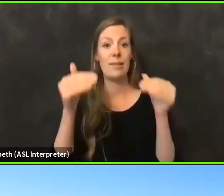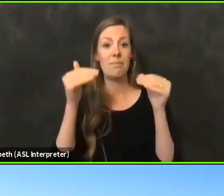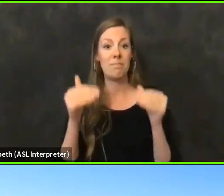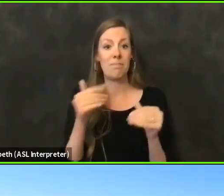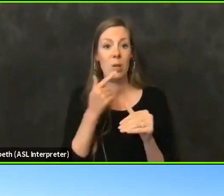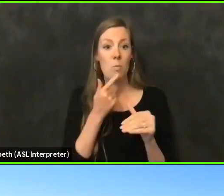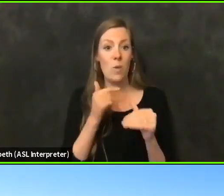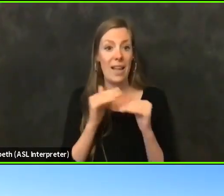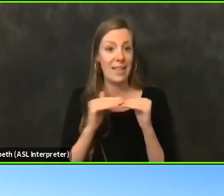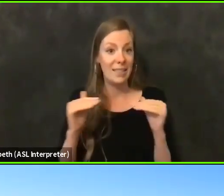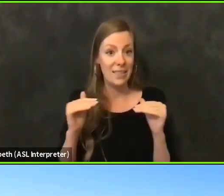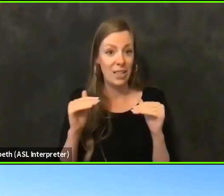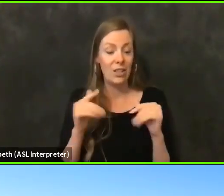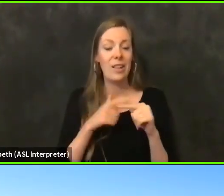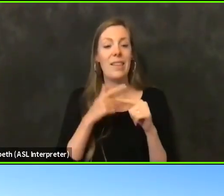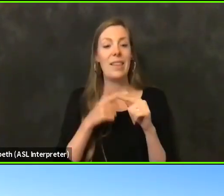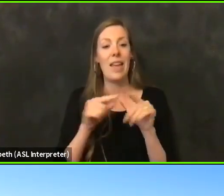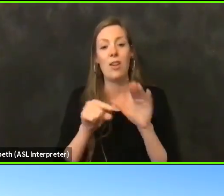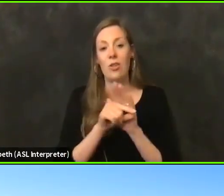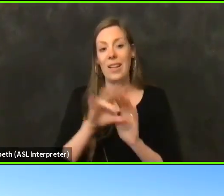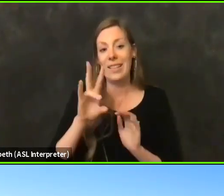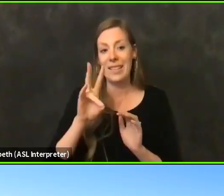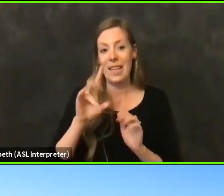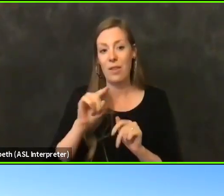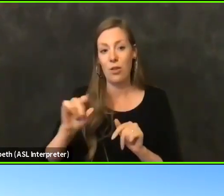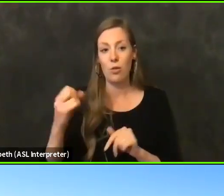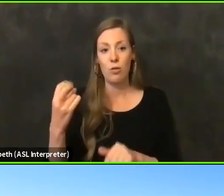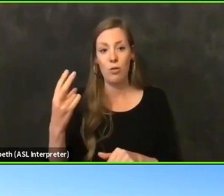then grades seven through 12 can begin to reopen.